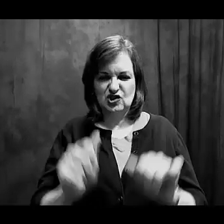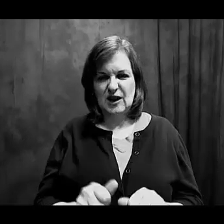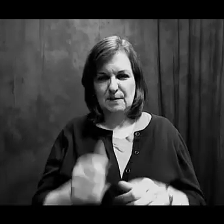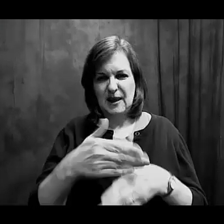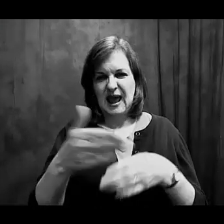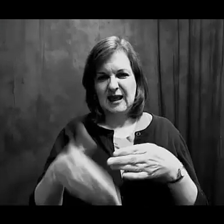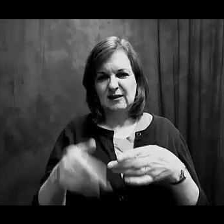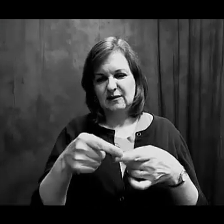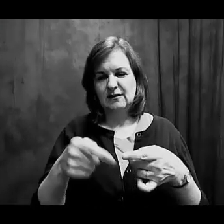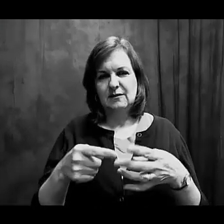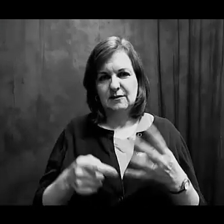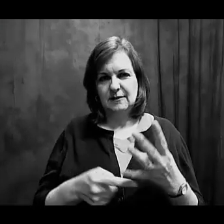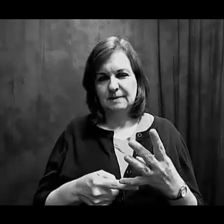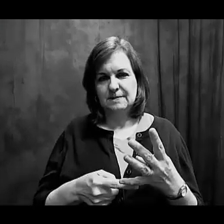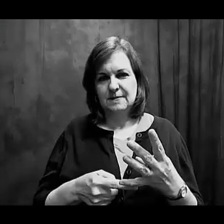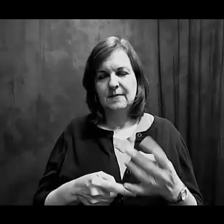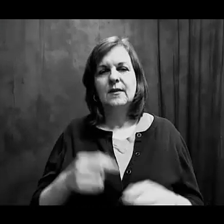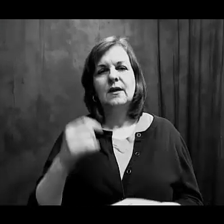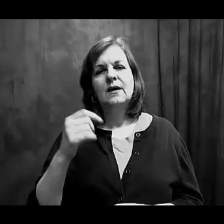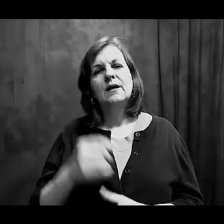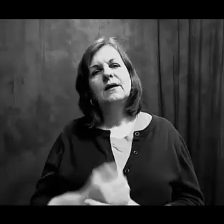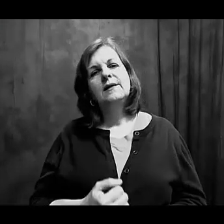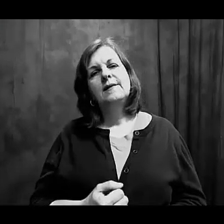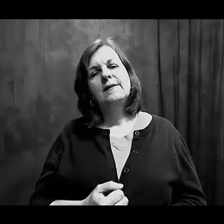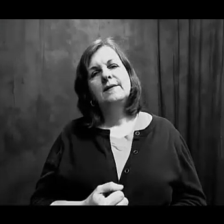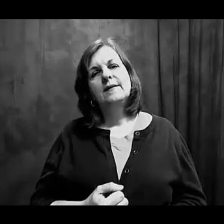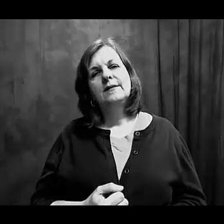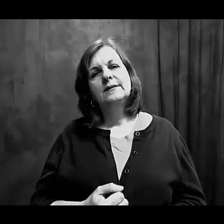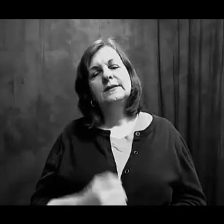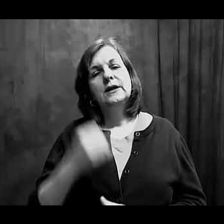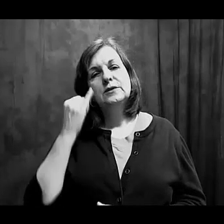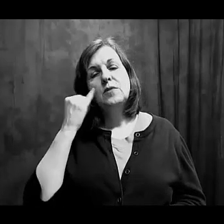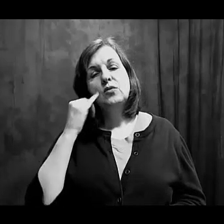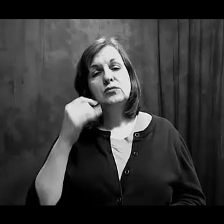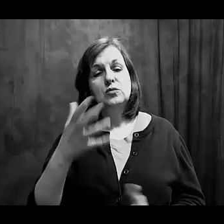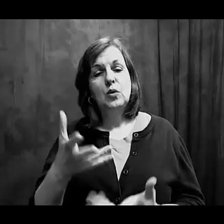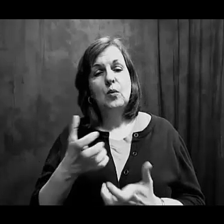that we look for and so if we want to look for temperature